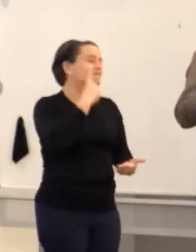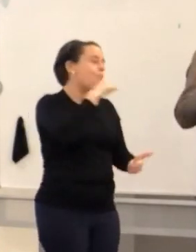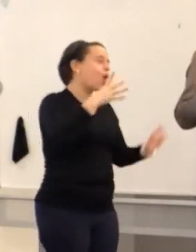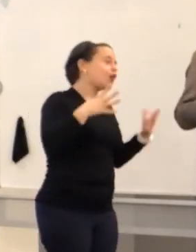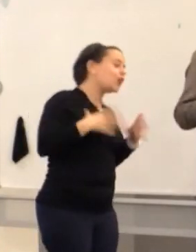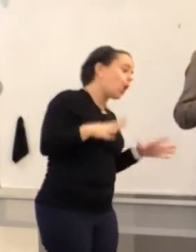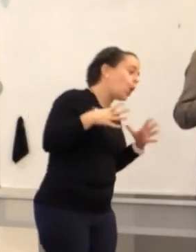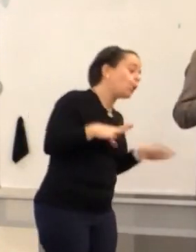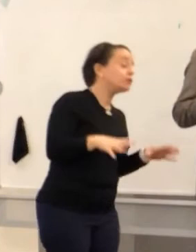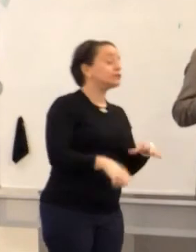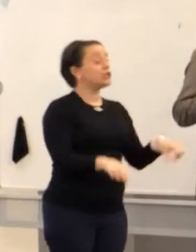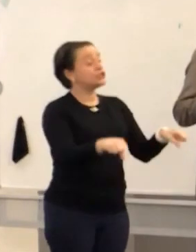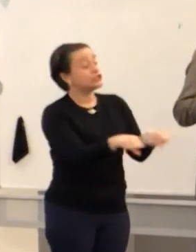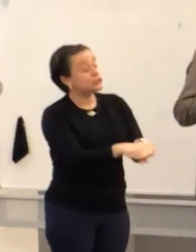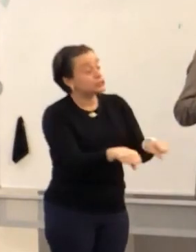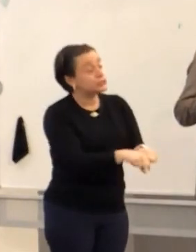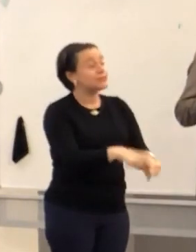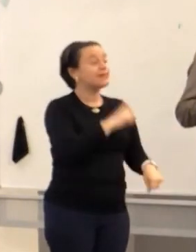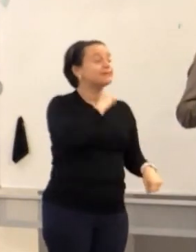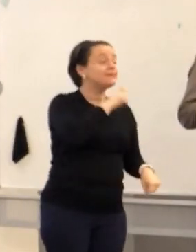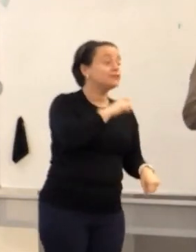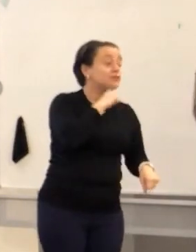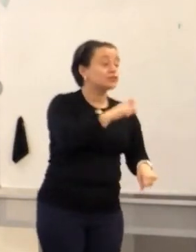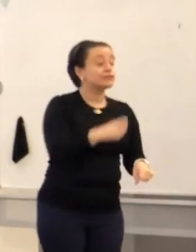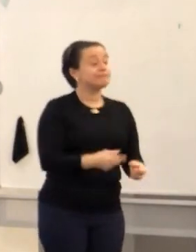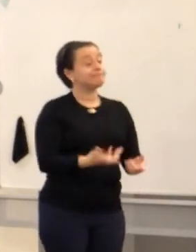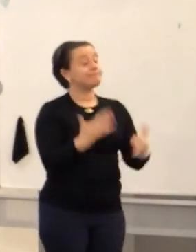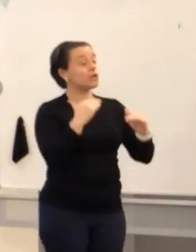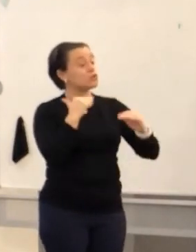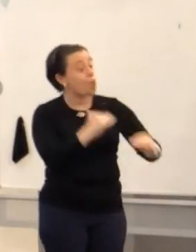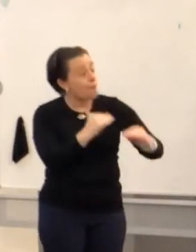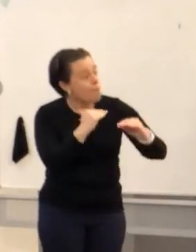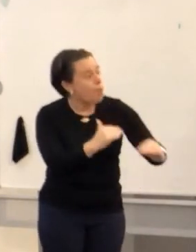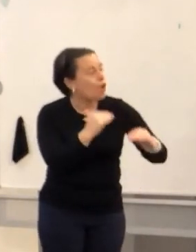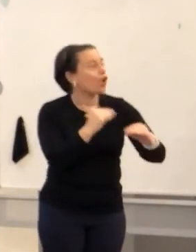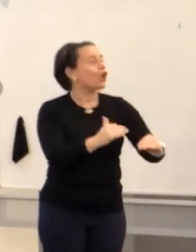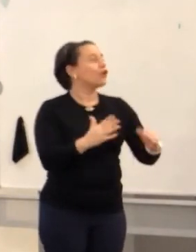that snowboard manufacturers, they often use design patents